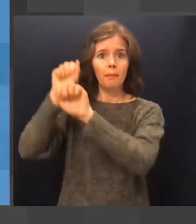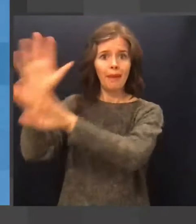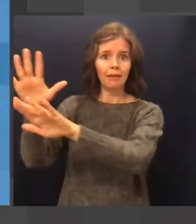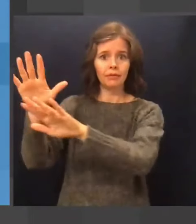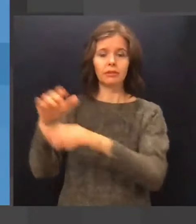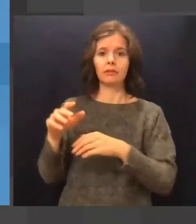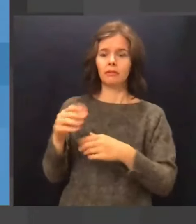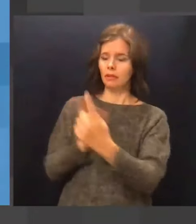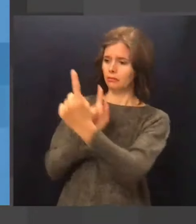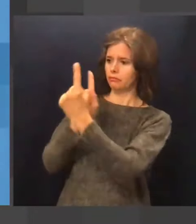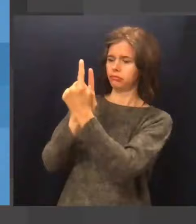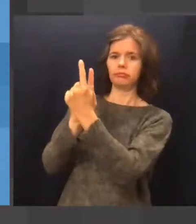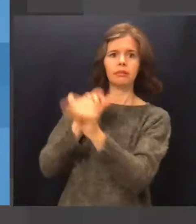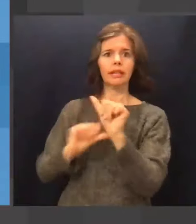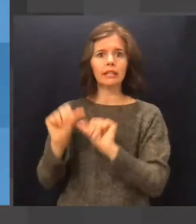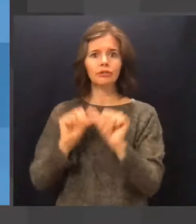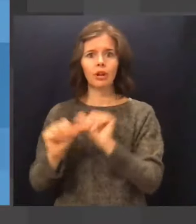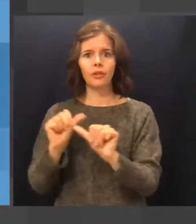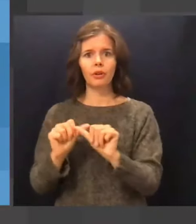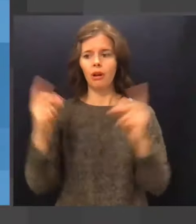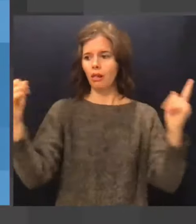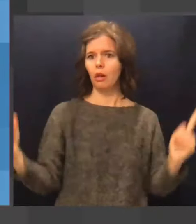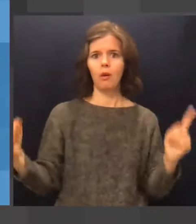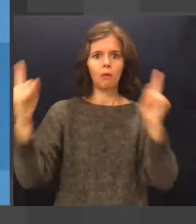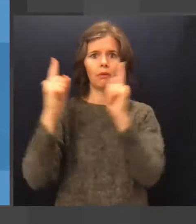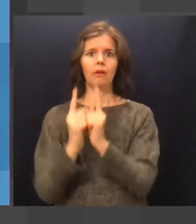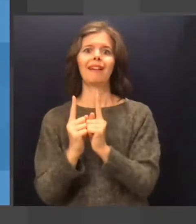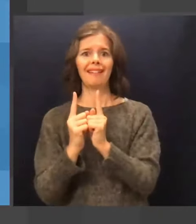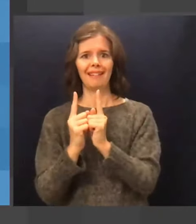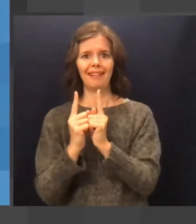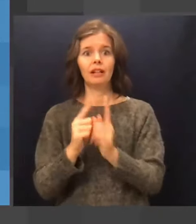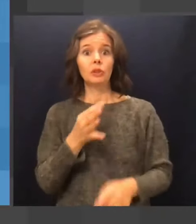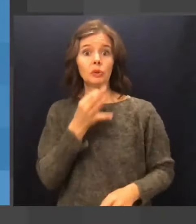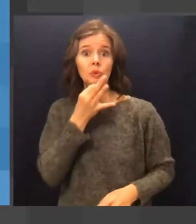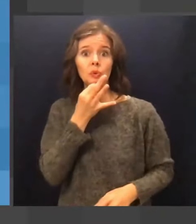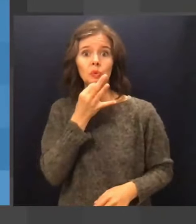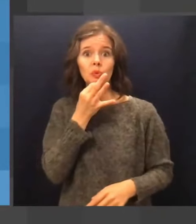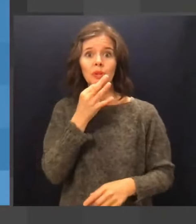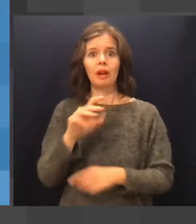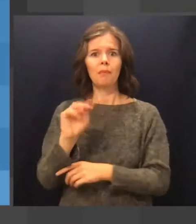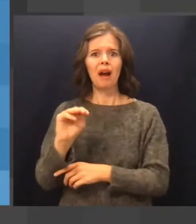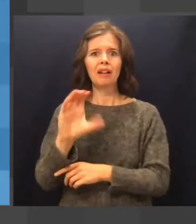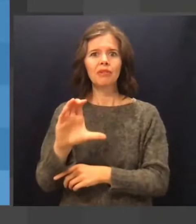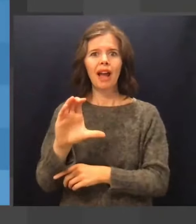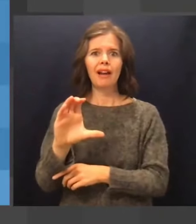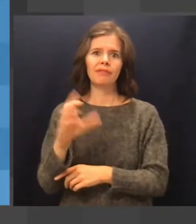THE TWO OF THEM HAVE TO FIND THEIR WAY HOME.